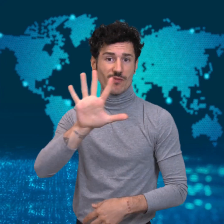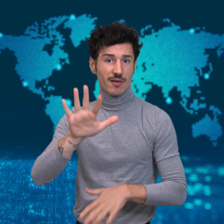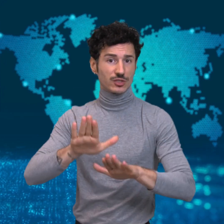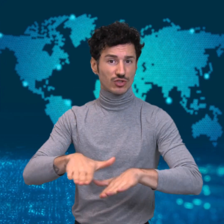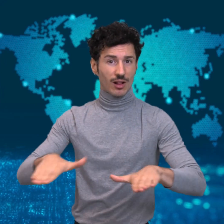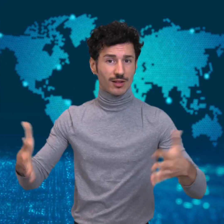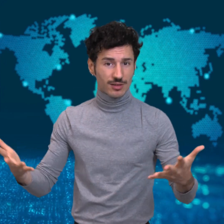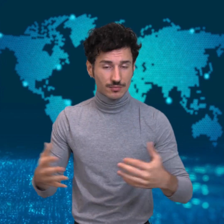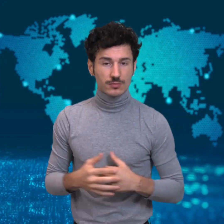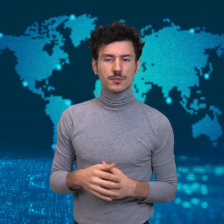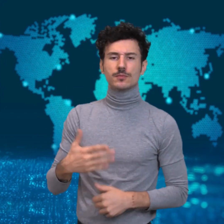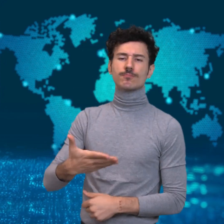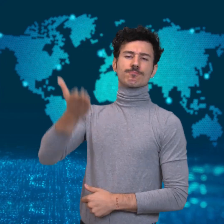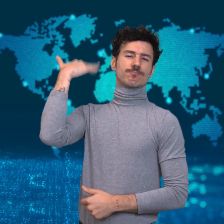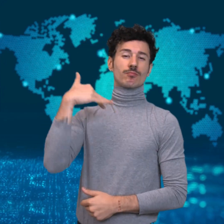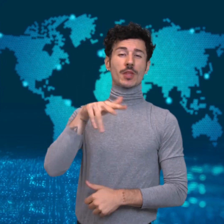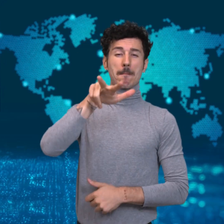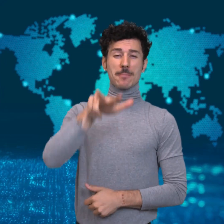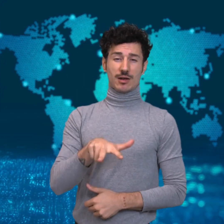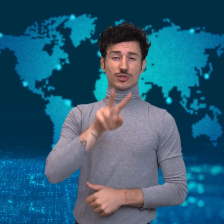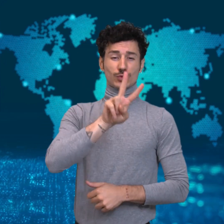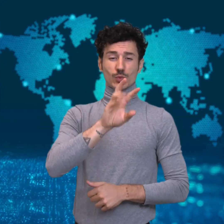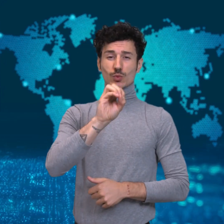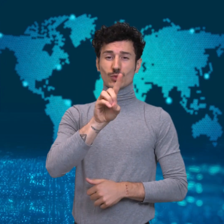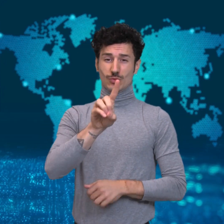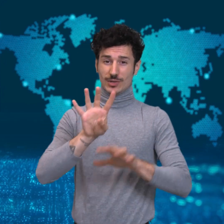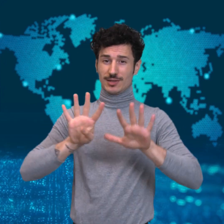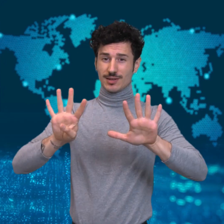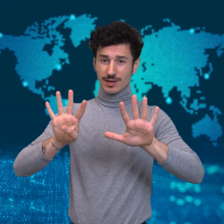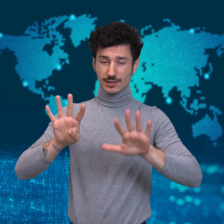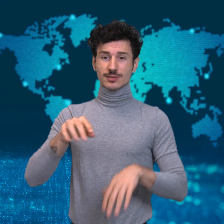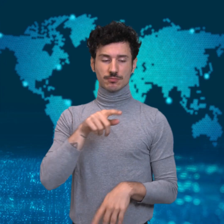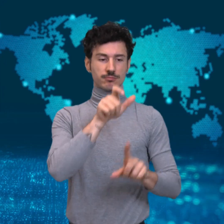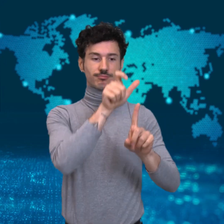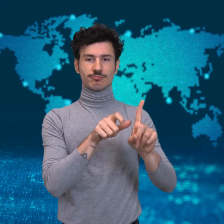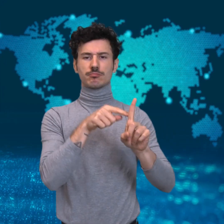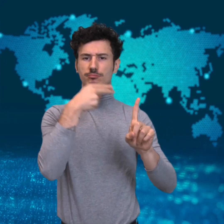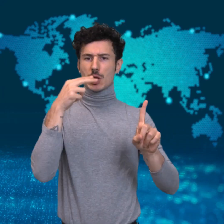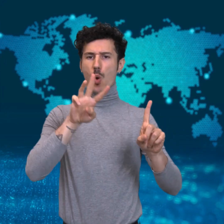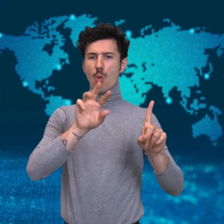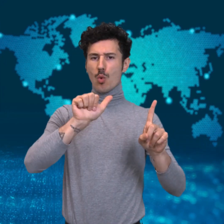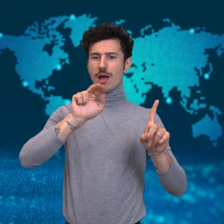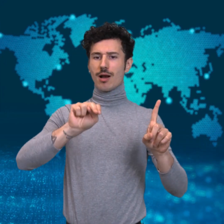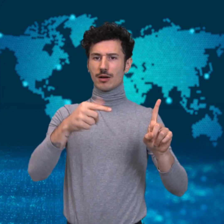for poisoning 25 kindergarten children. In March 2019,